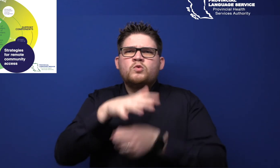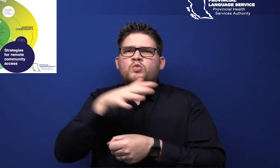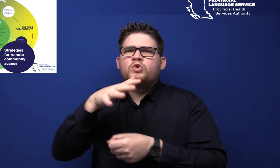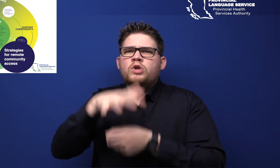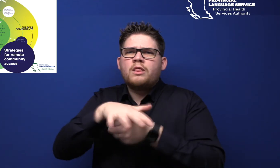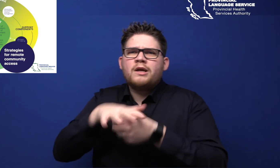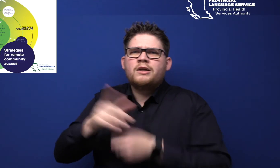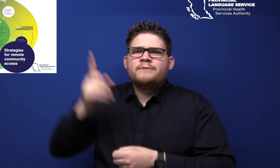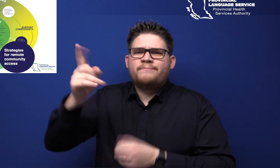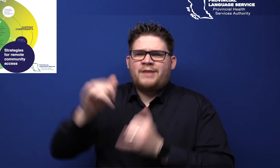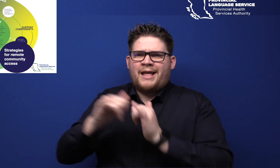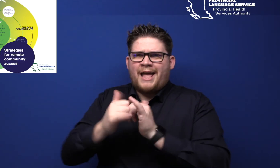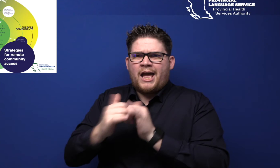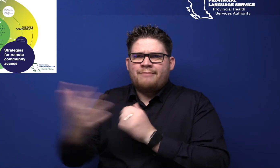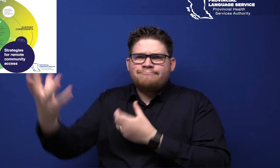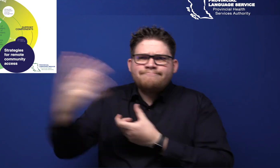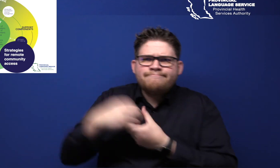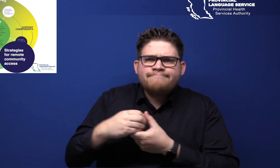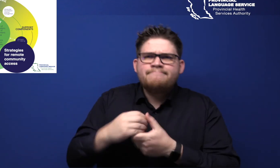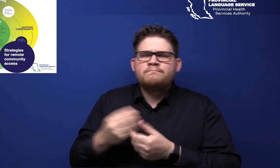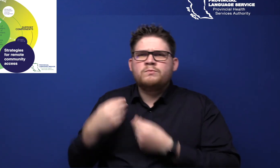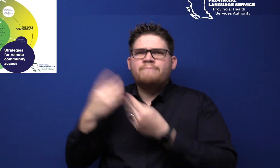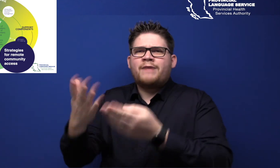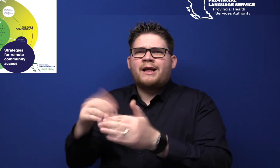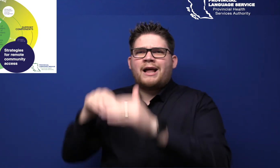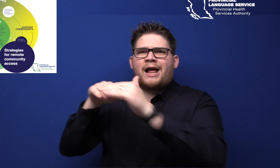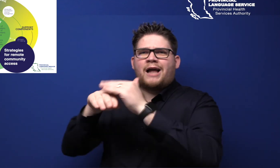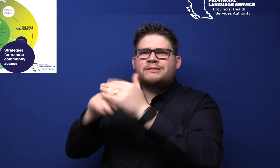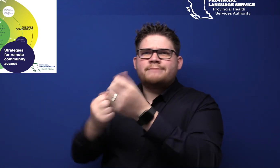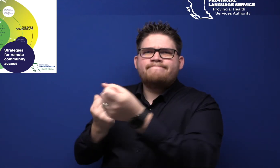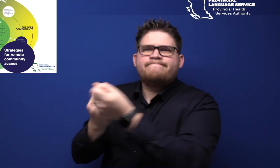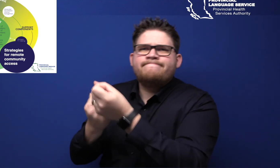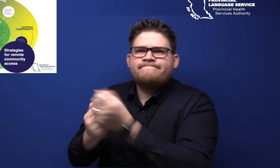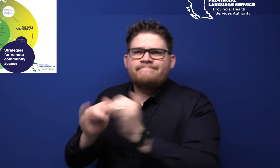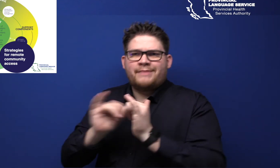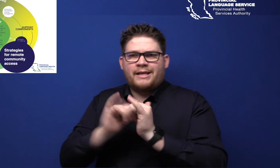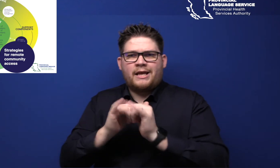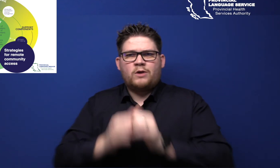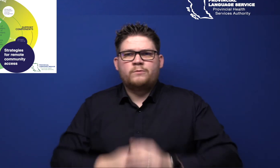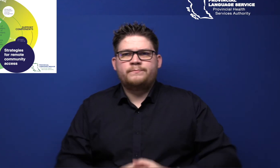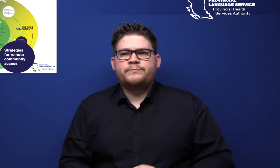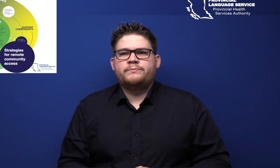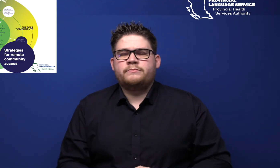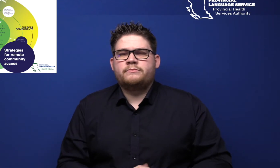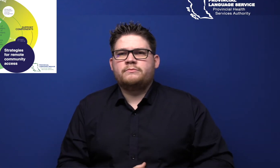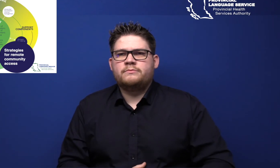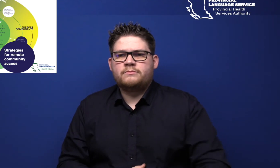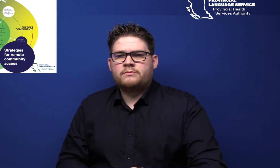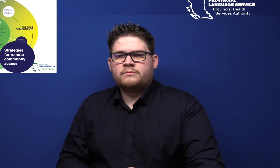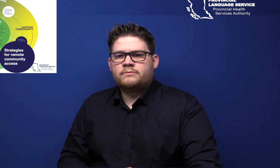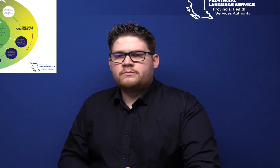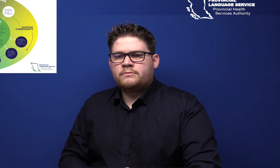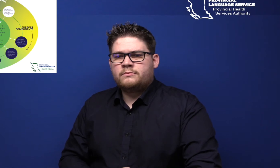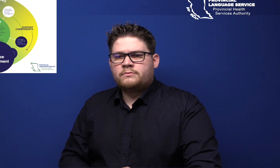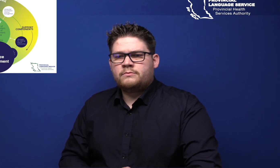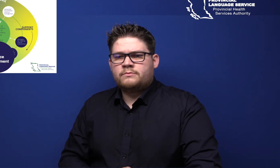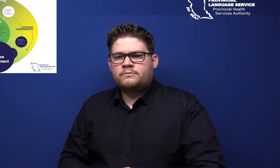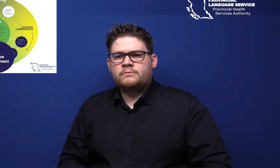WE WILL LOOK AT STRATEGIES FOR PROVIDING ACCESS IN REMOTE COMMUNITIES.